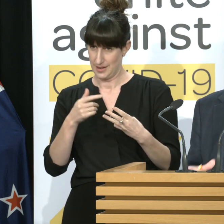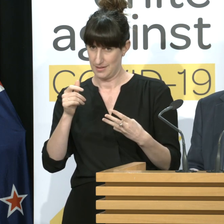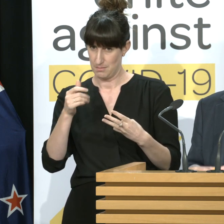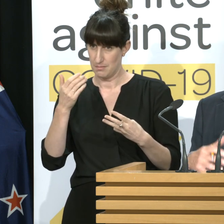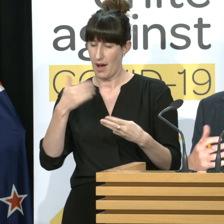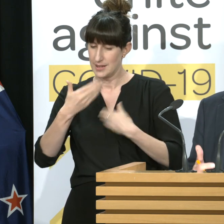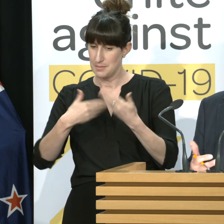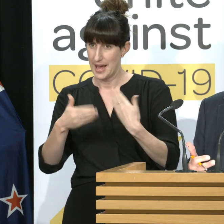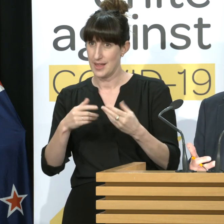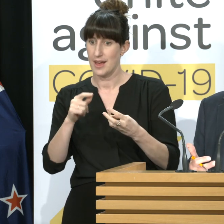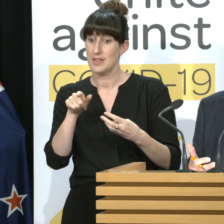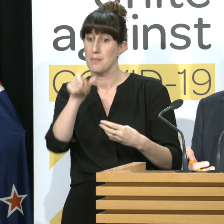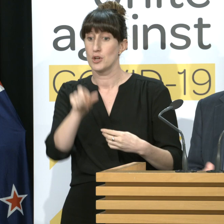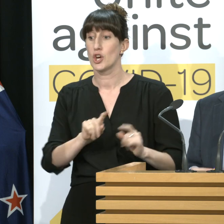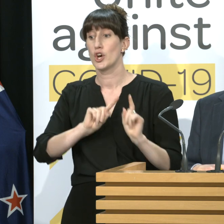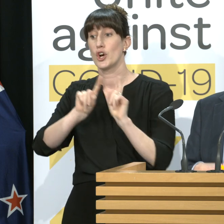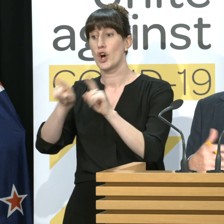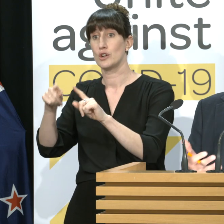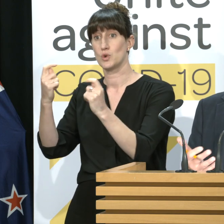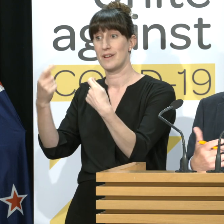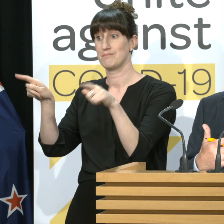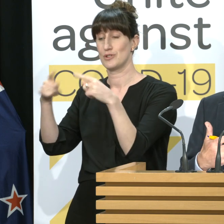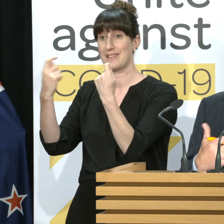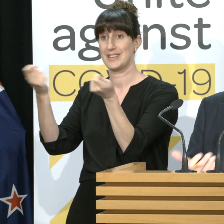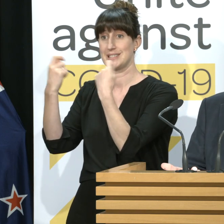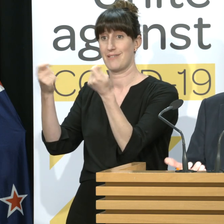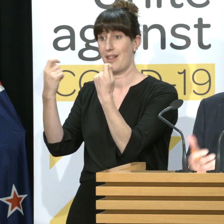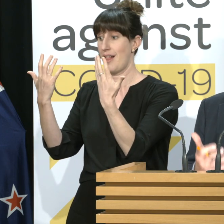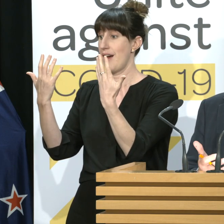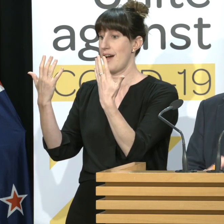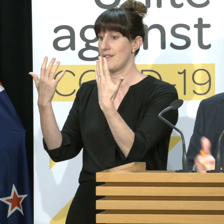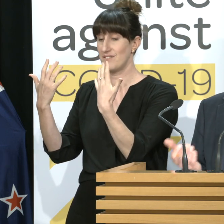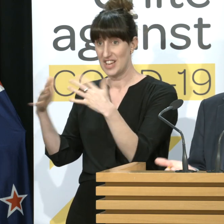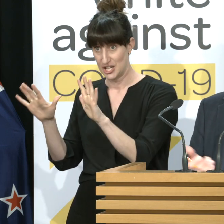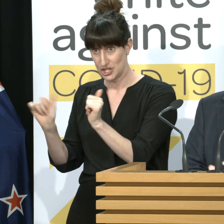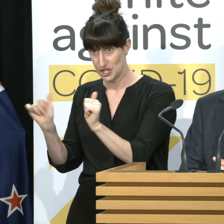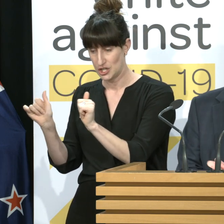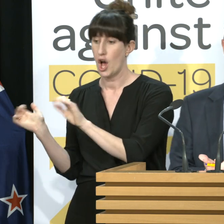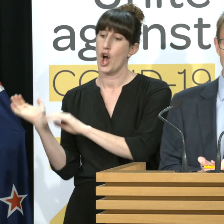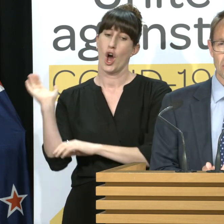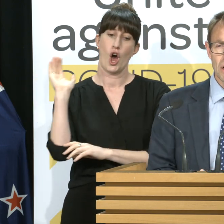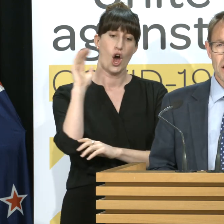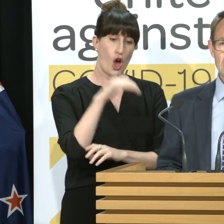And that's the more likely thing that would happen because an infection would be more likely to happen at the festival detected once they get home.